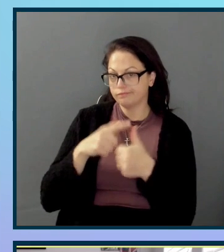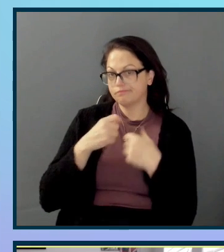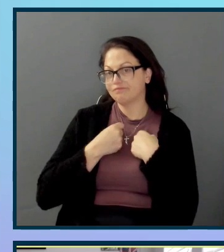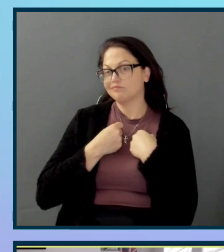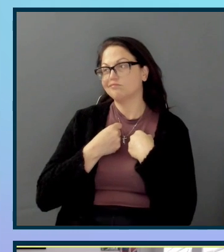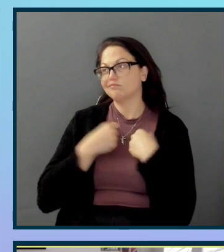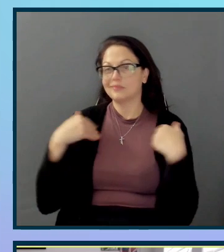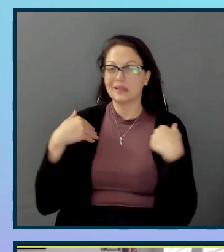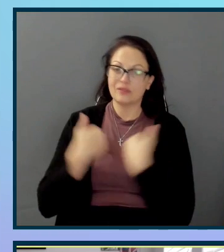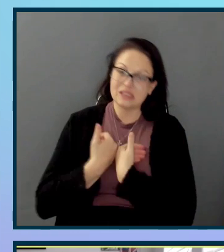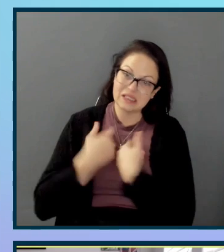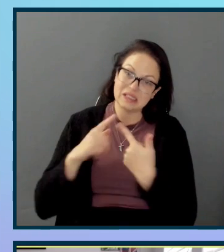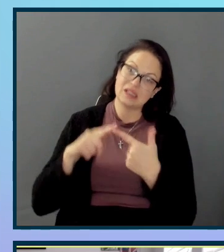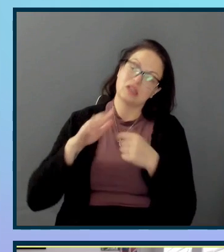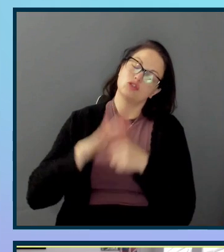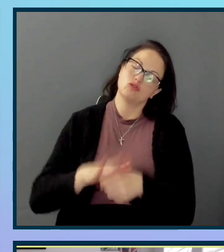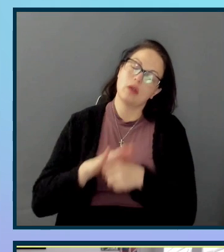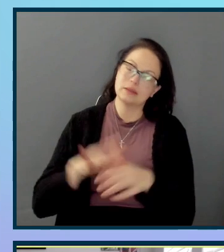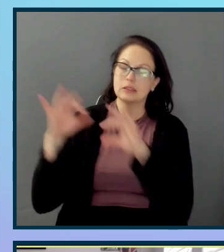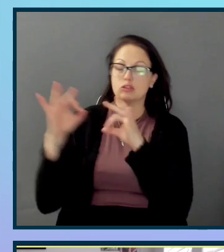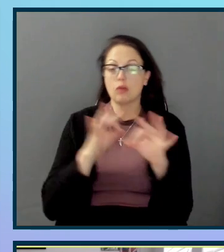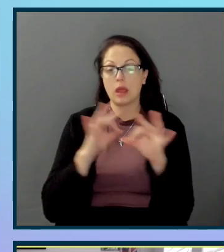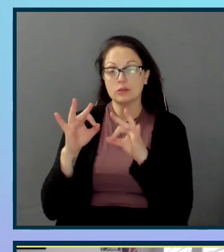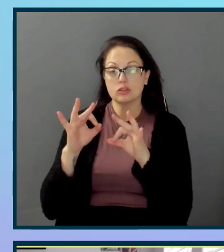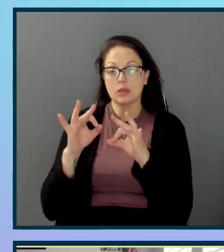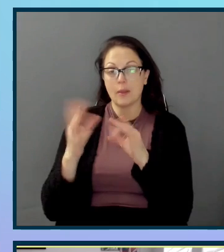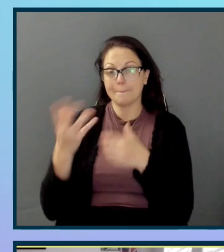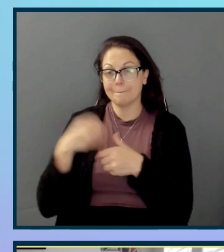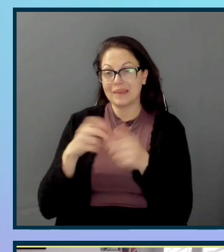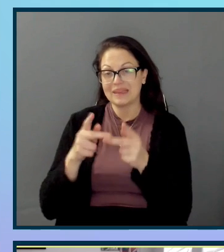stress, distraction, being in a place or in a situation